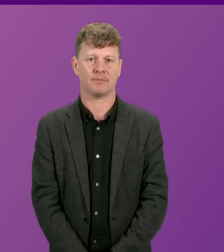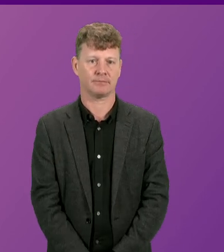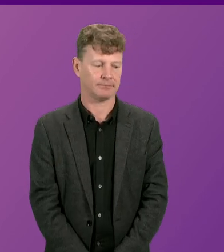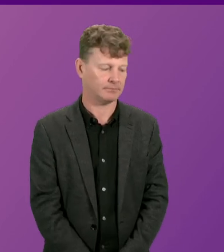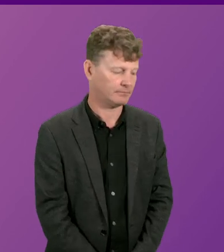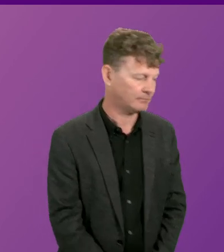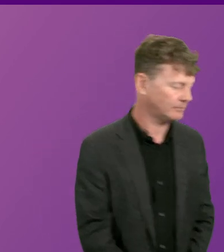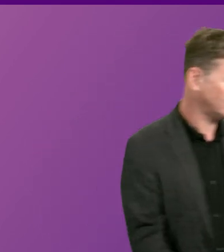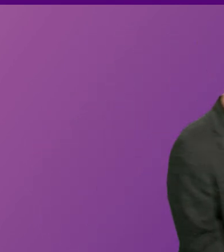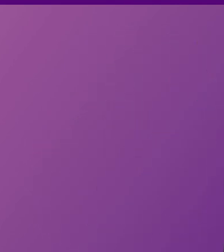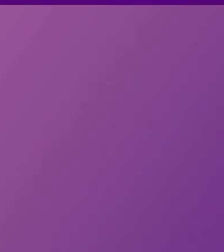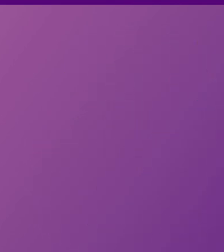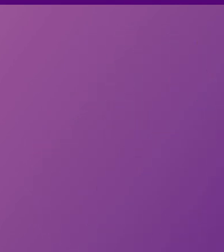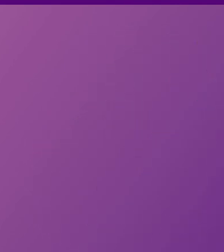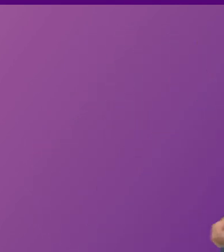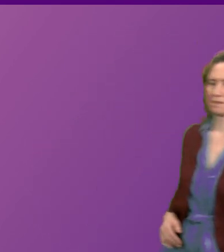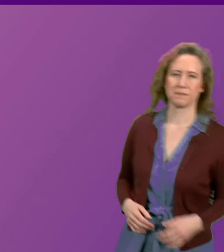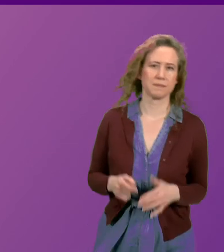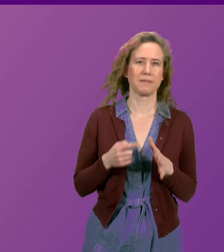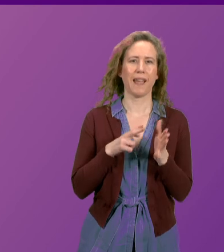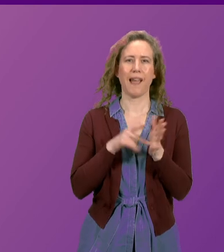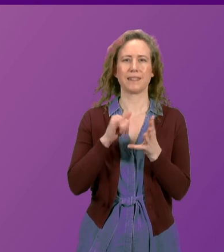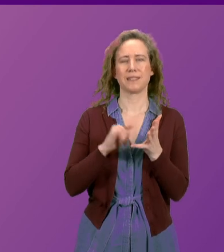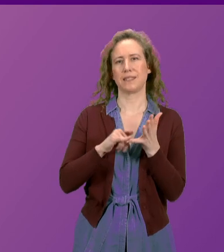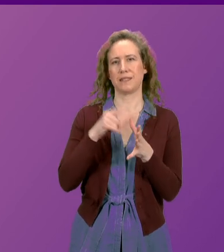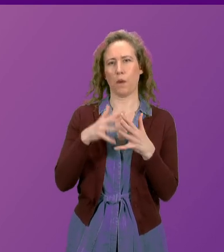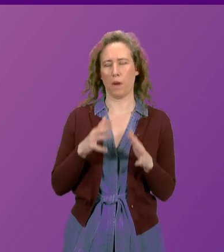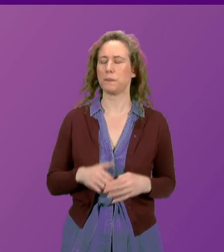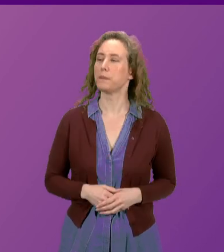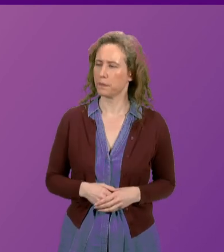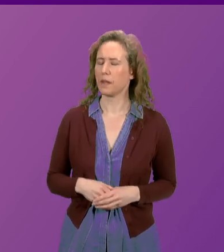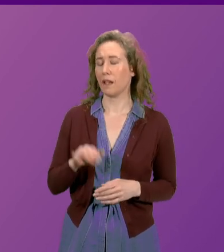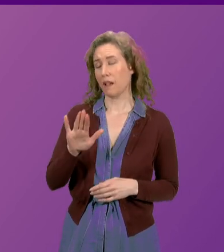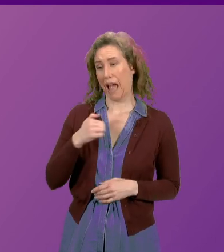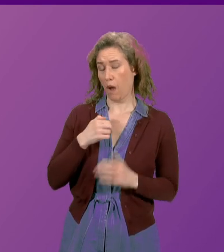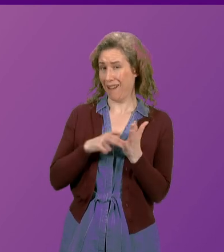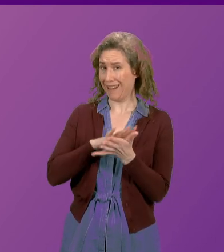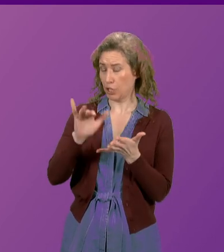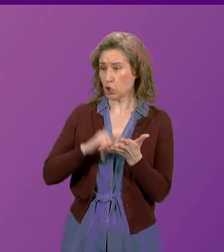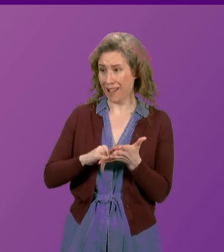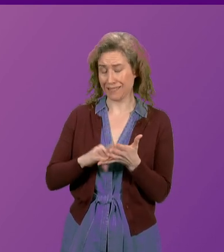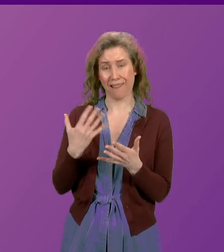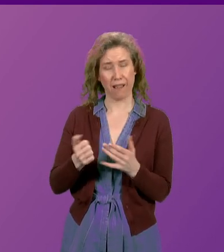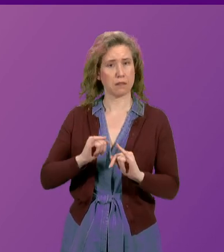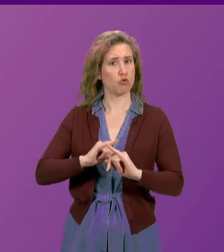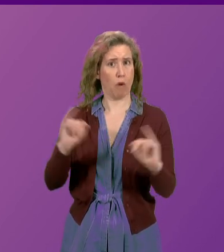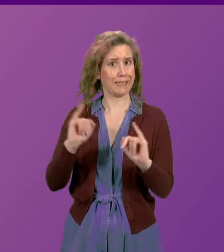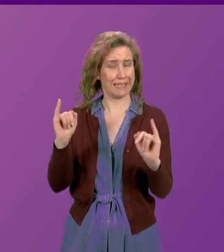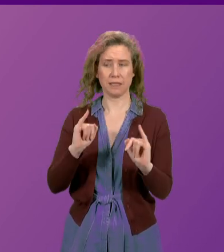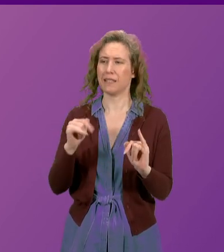Our national health service faces a national crisis in what is known as corridor care,